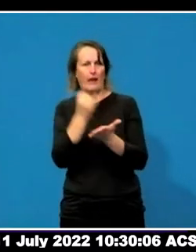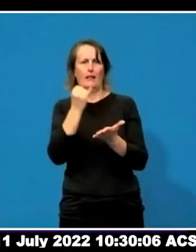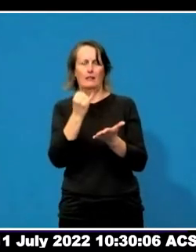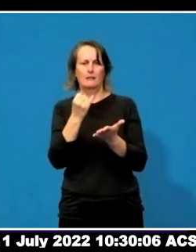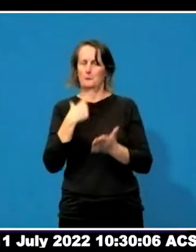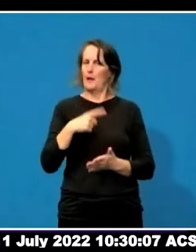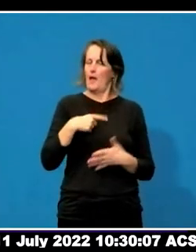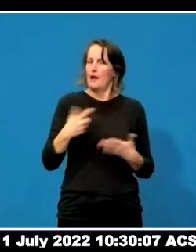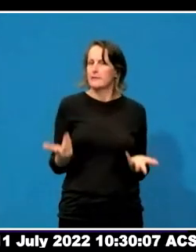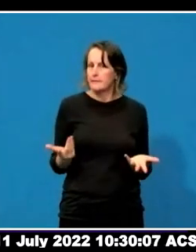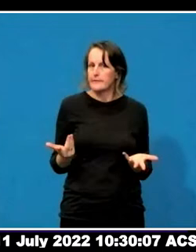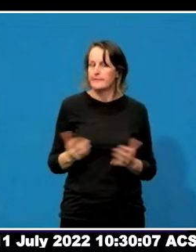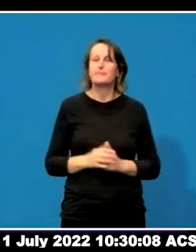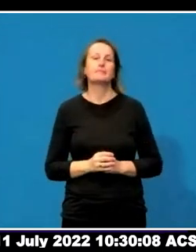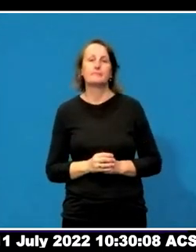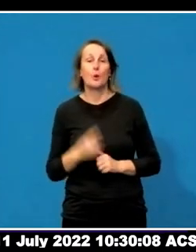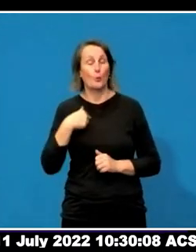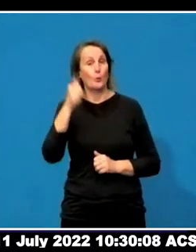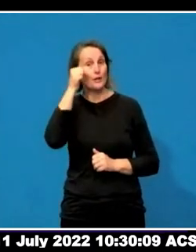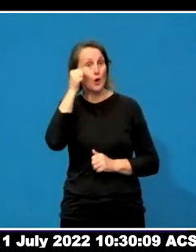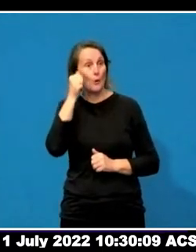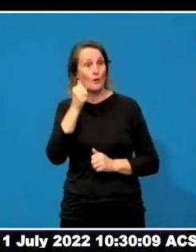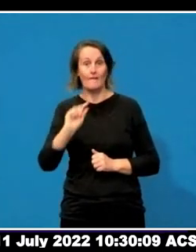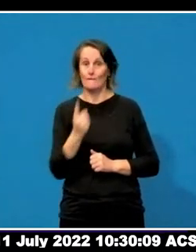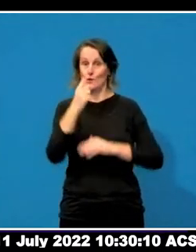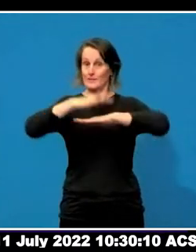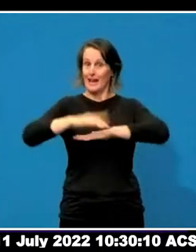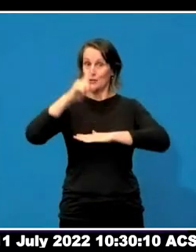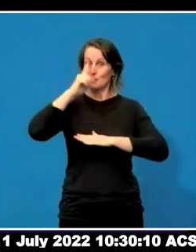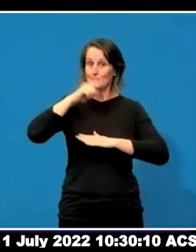We know that First Nations people with disability are less likely to have their